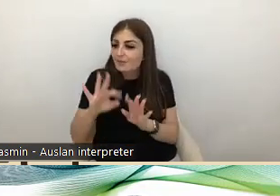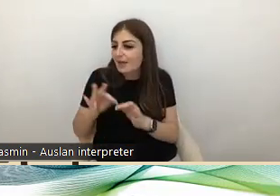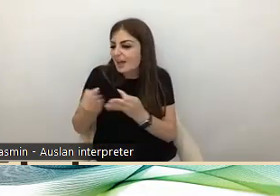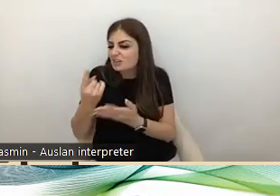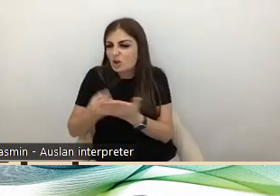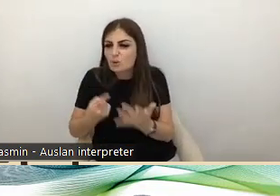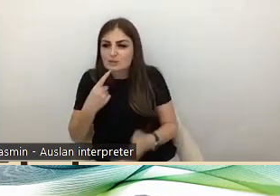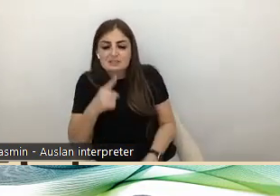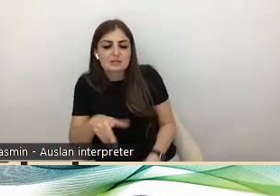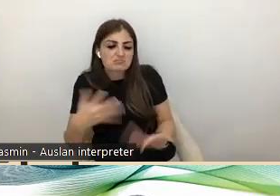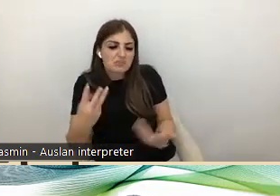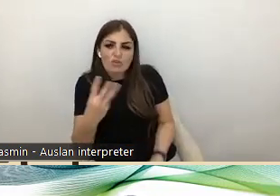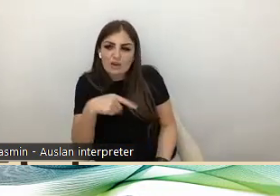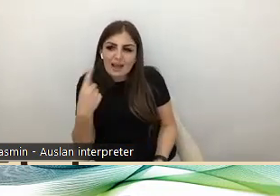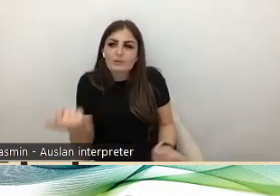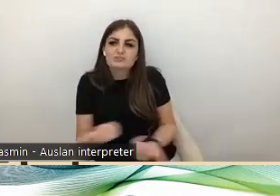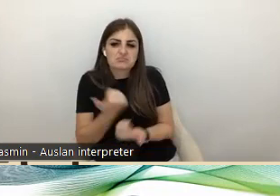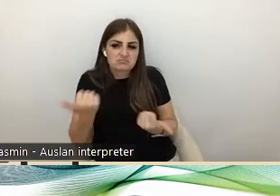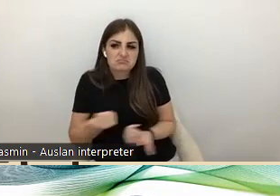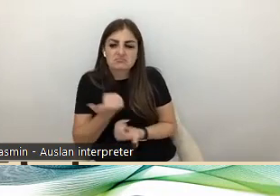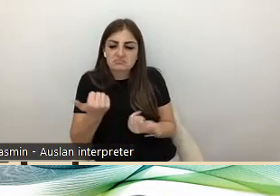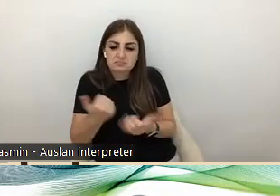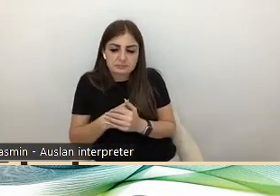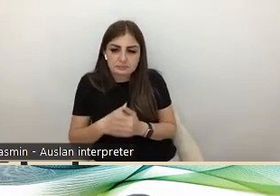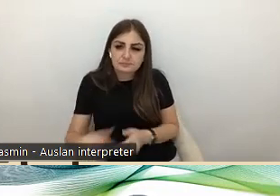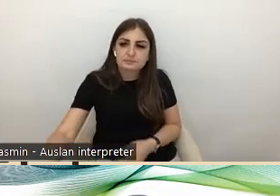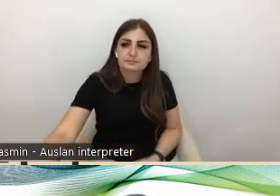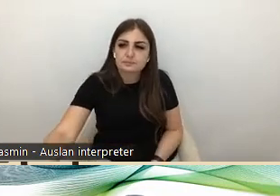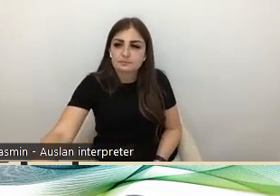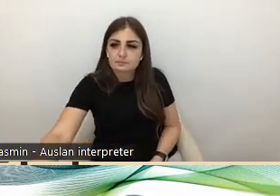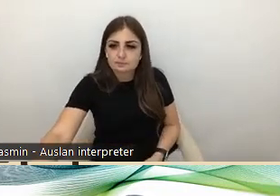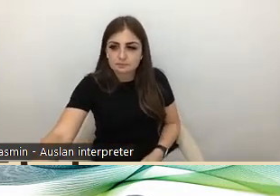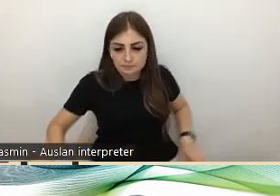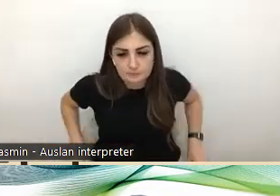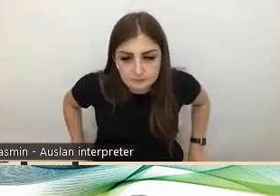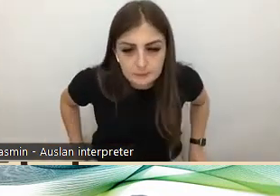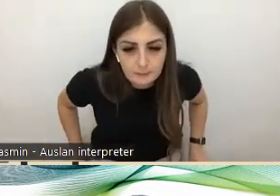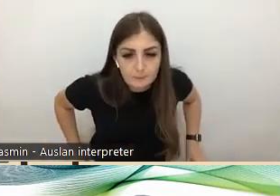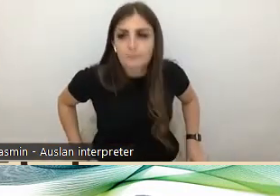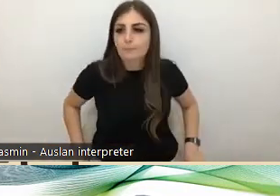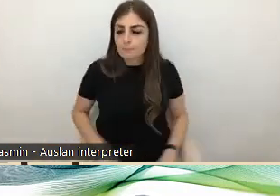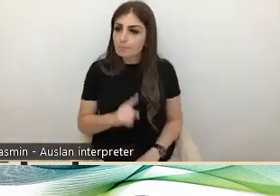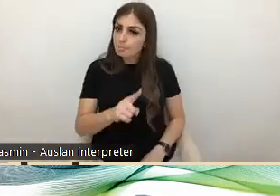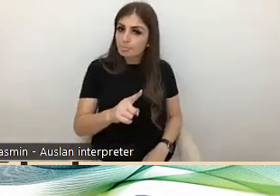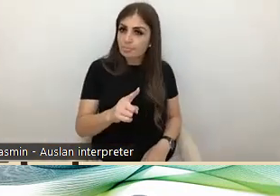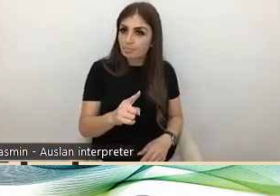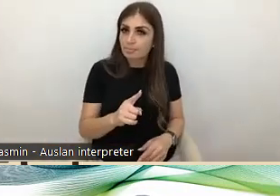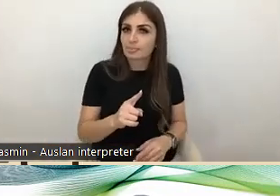that only 3 hours of support worker time per day is necessary, the expert could reach a